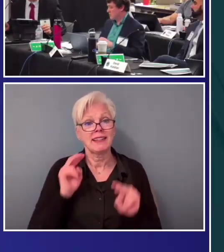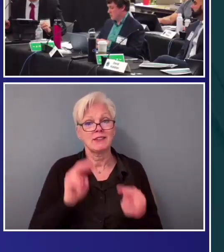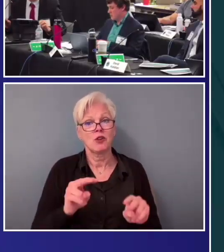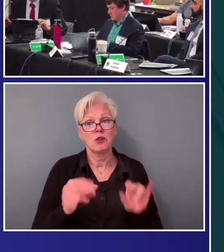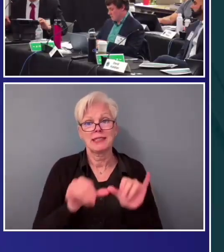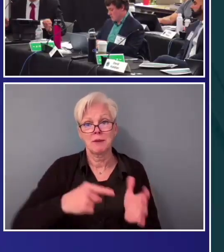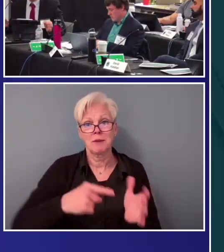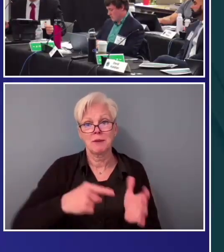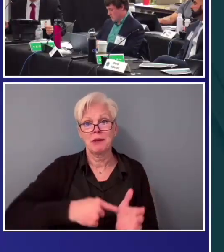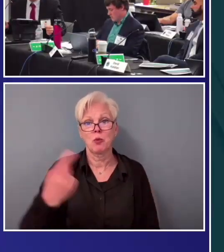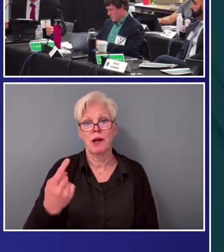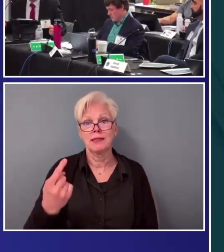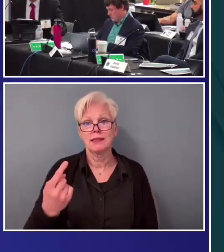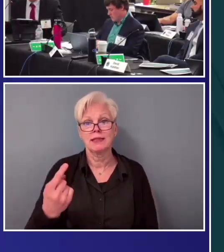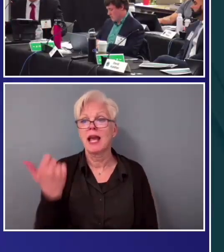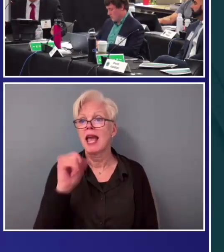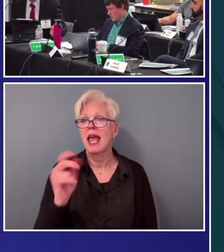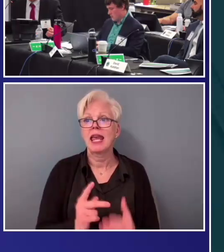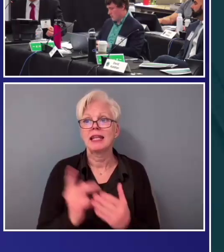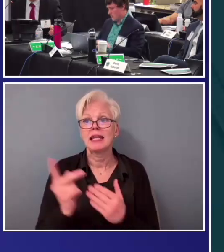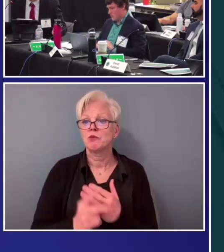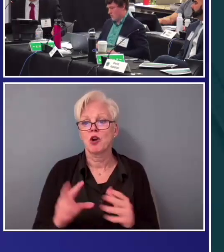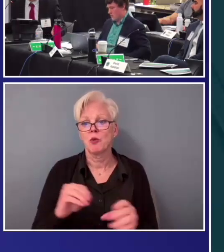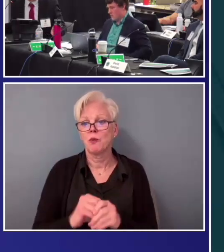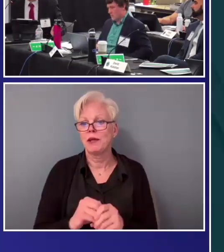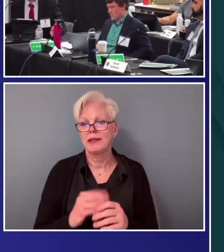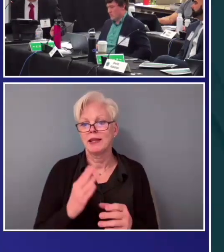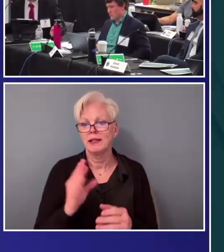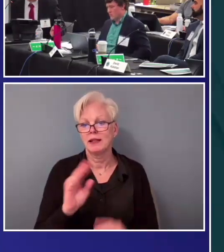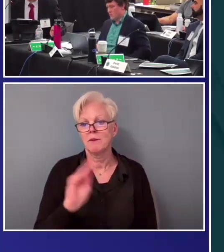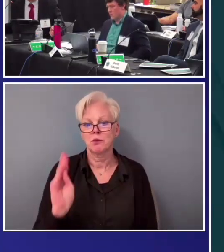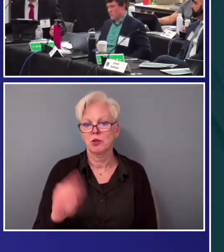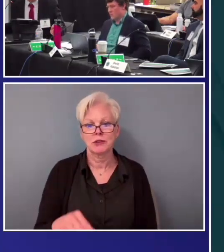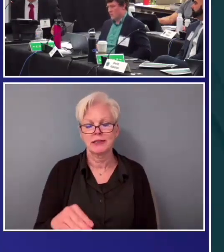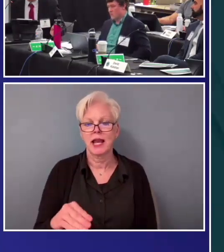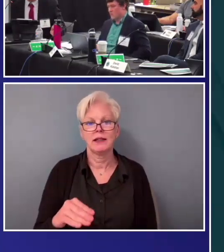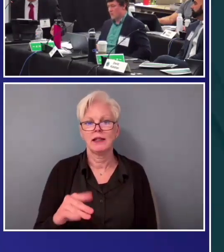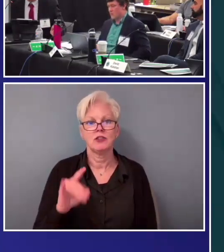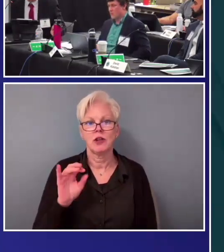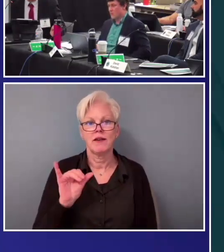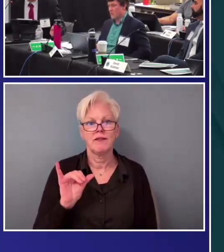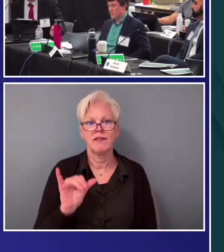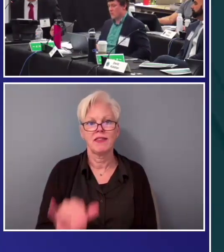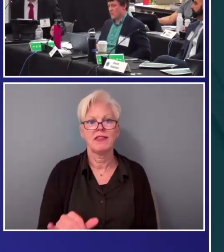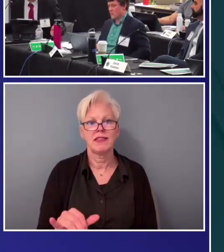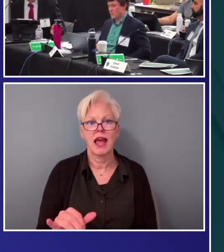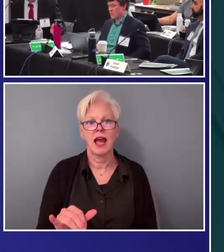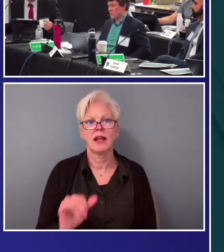And any program that's within some percentage of that pass/fail line right now